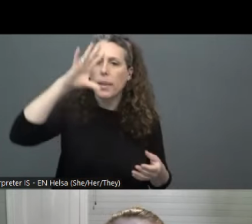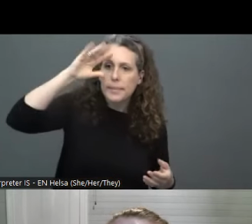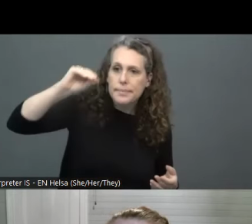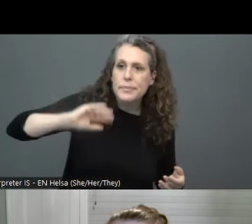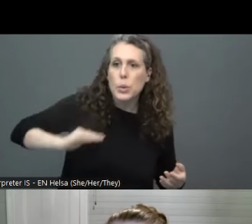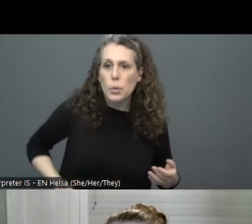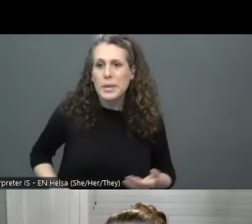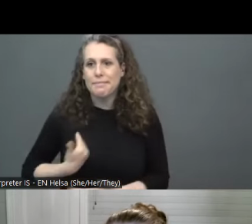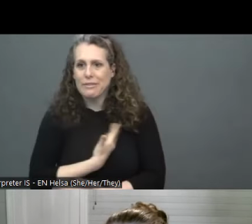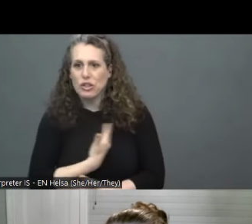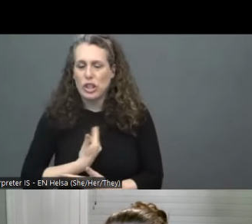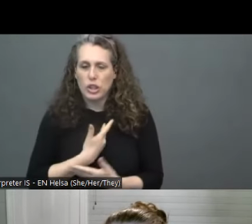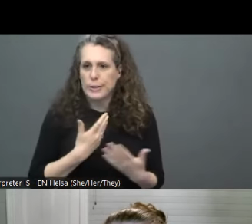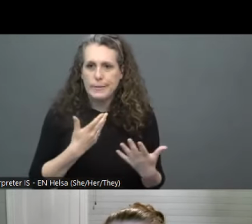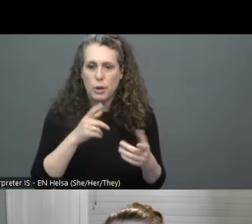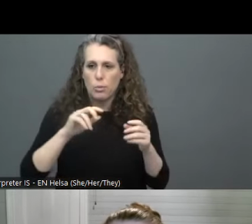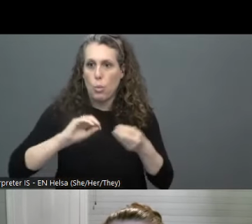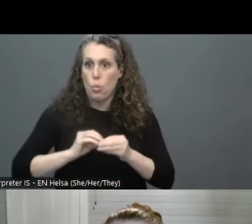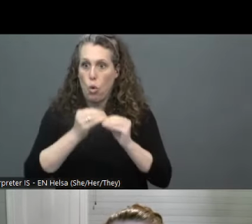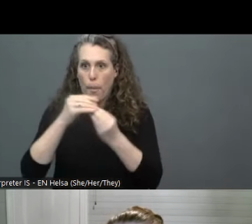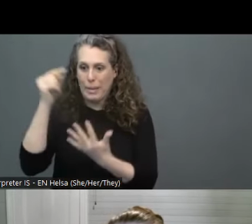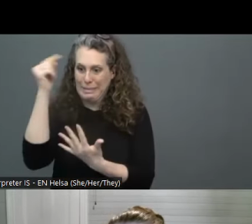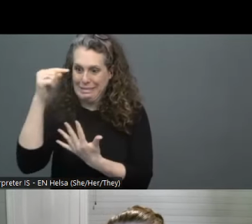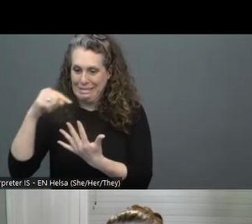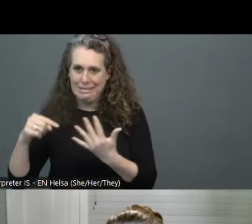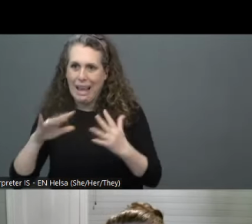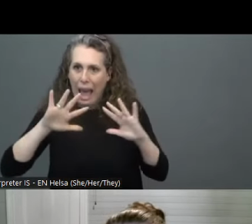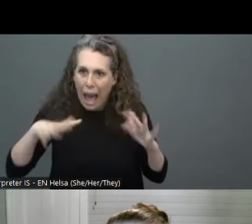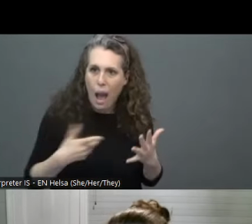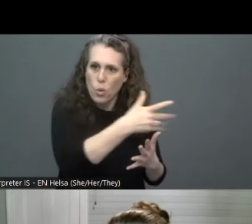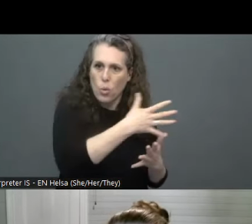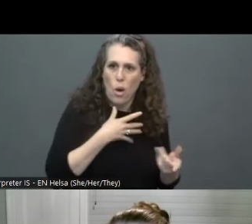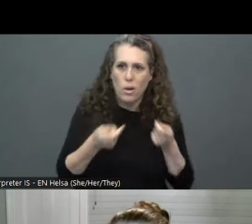The third category that I listed here on this table are what we call the disability